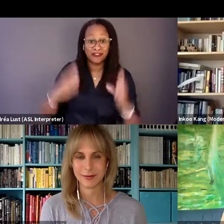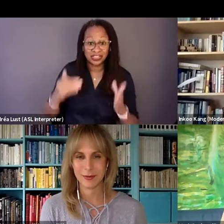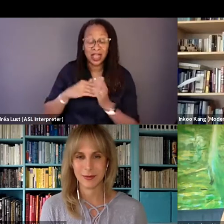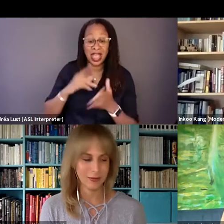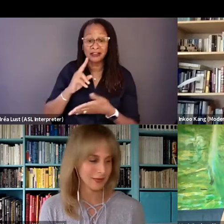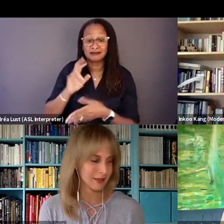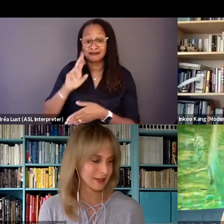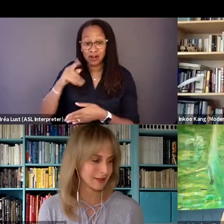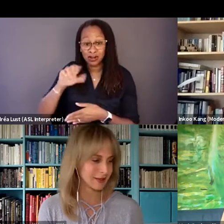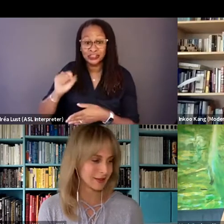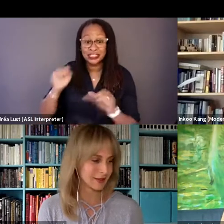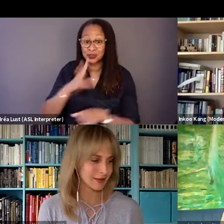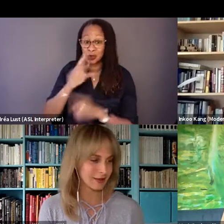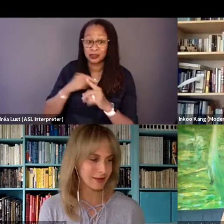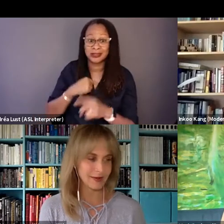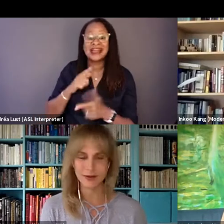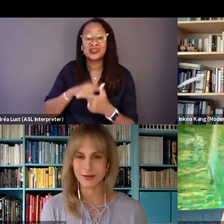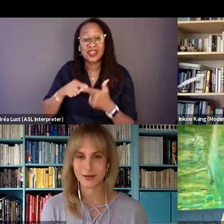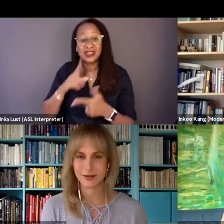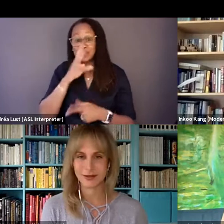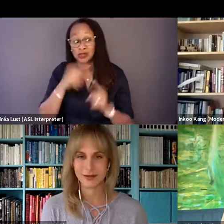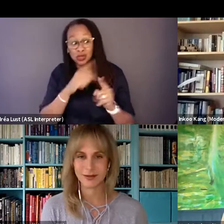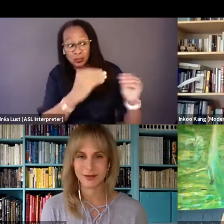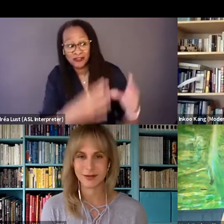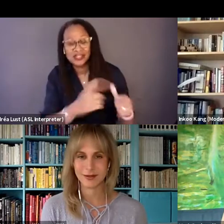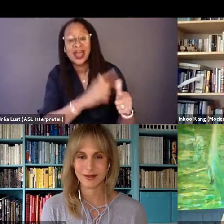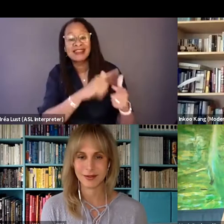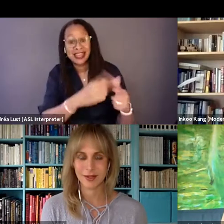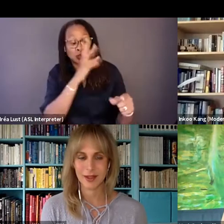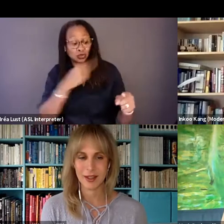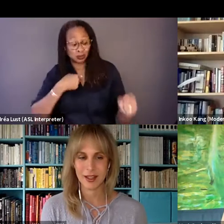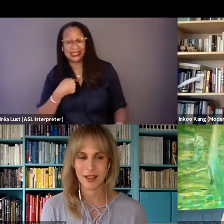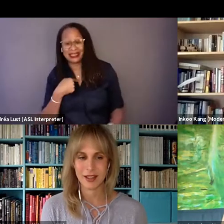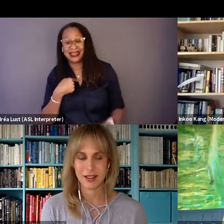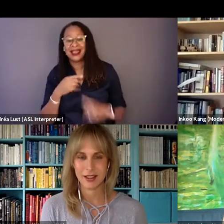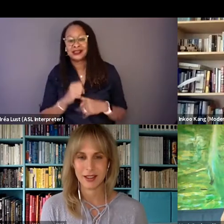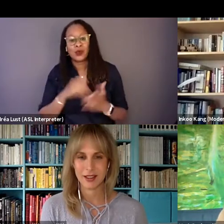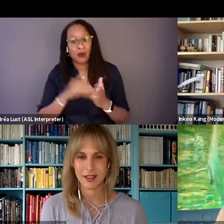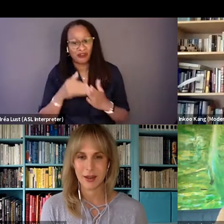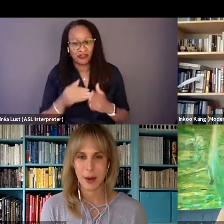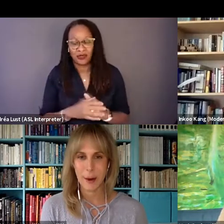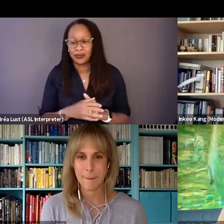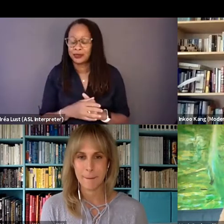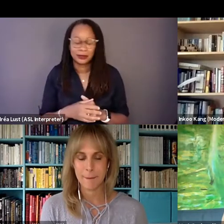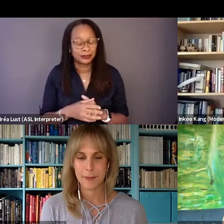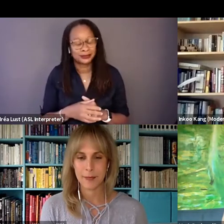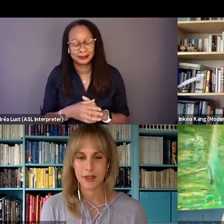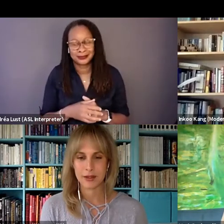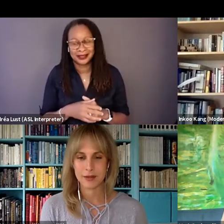And then they would talk to him and then talk to me, because nobody would wanna talk to me. So it was often, there were times I had to send